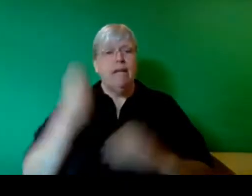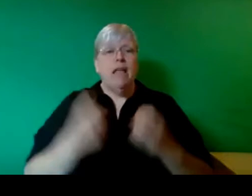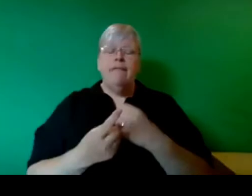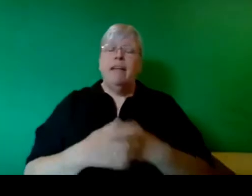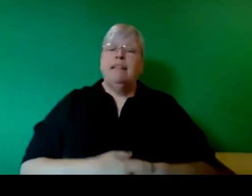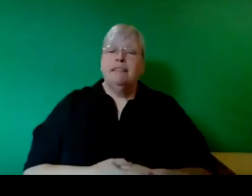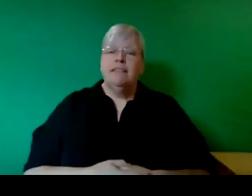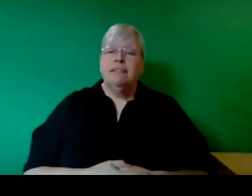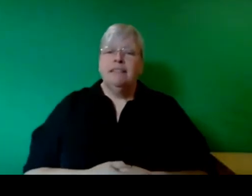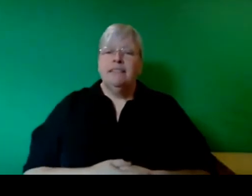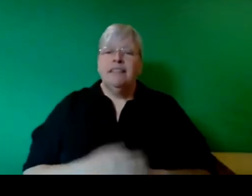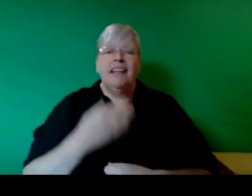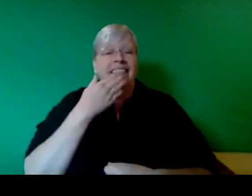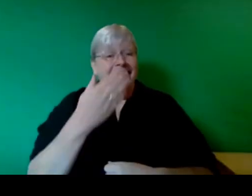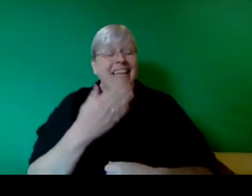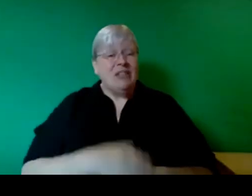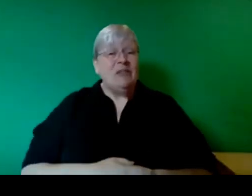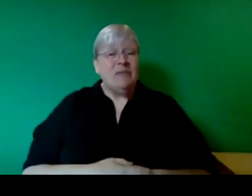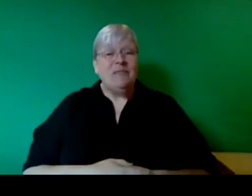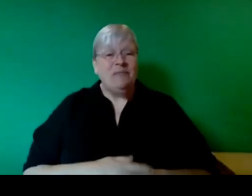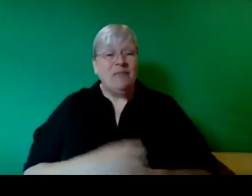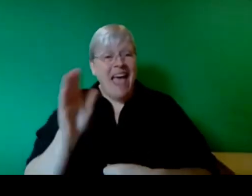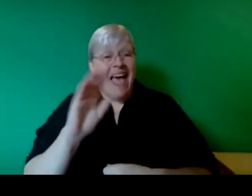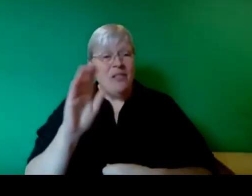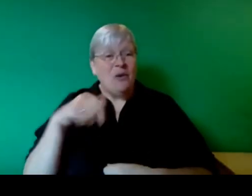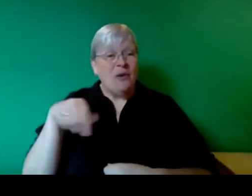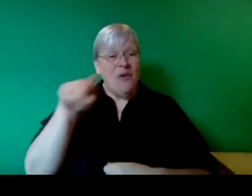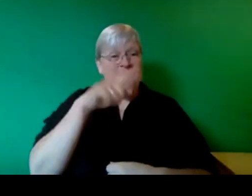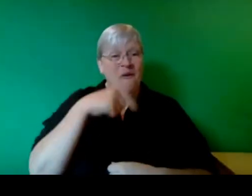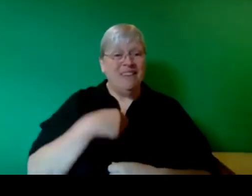Thank you and hello to all those who are joining us from all over the world. I